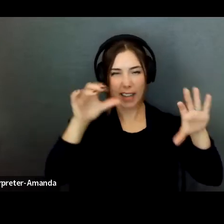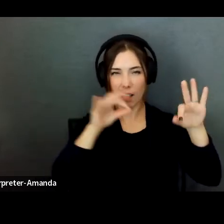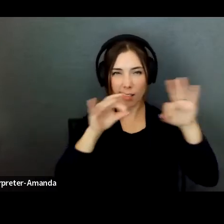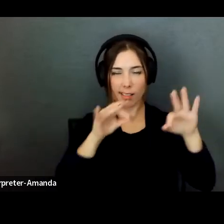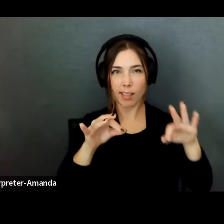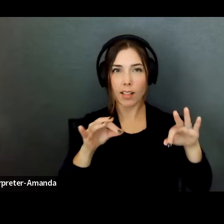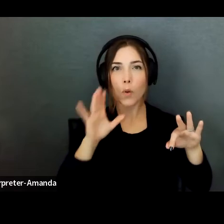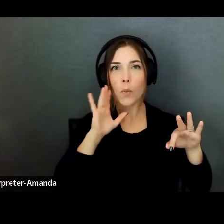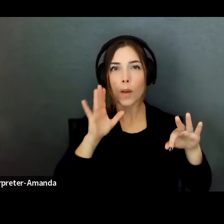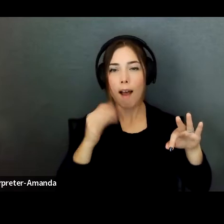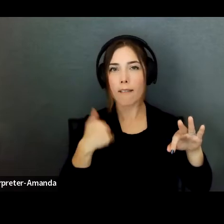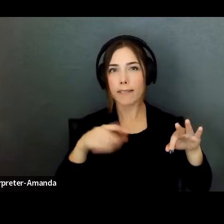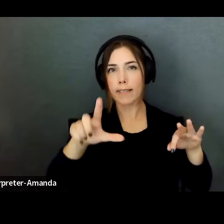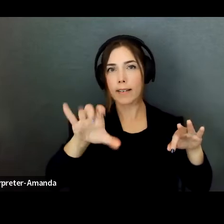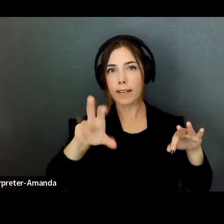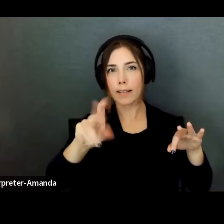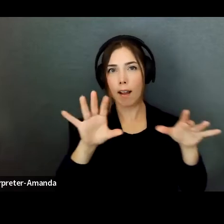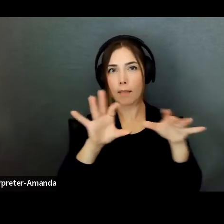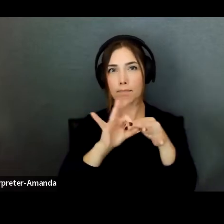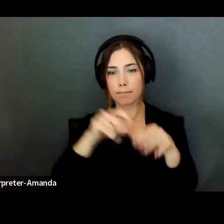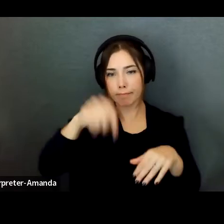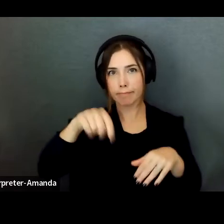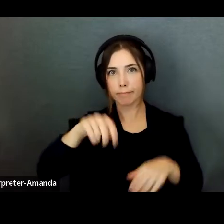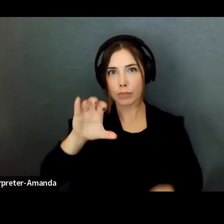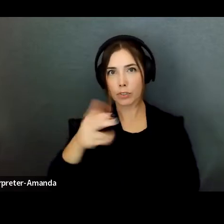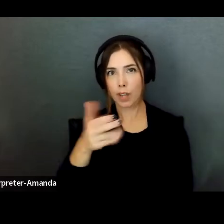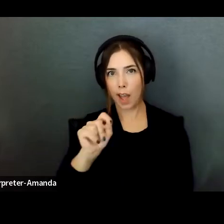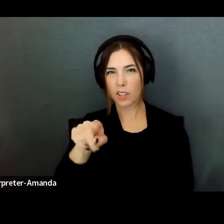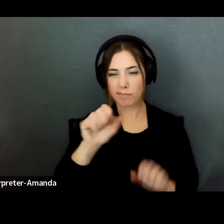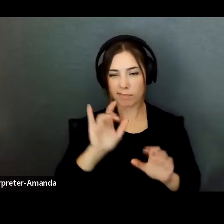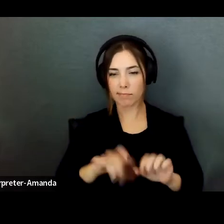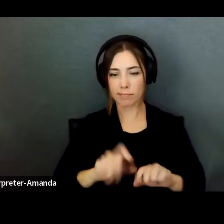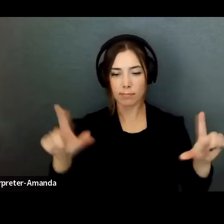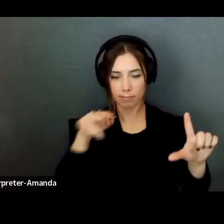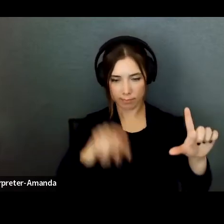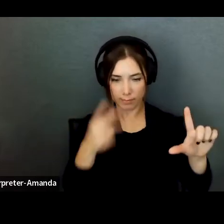put in chat, but it just shows you states that have pending state wide transition plans